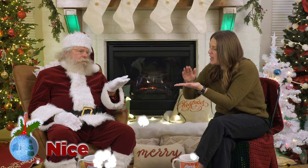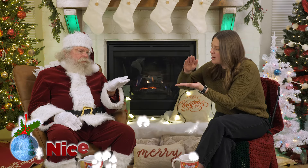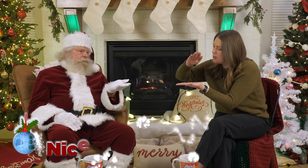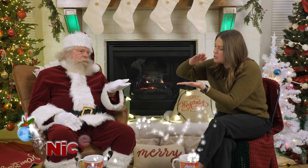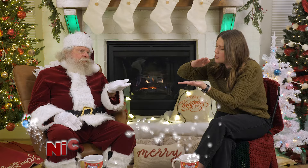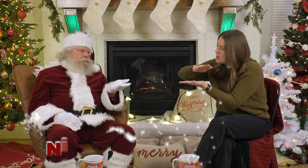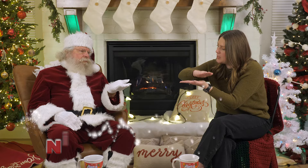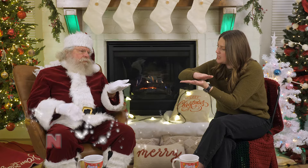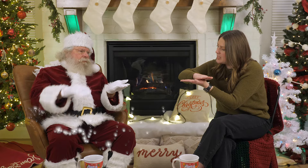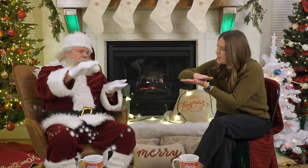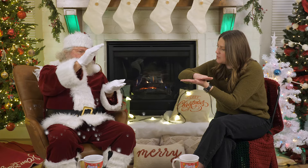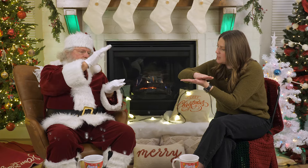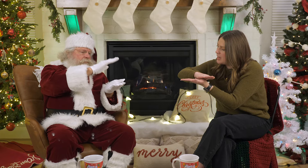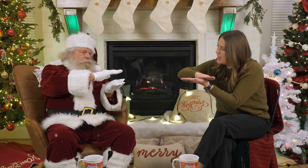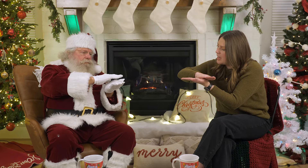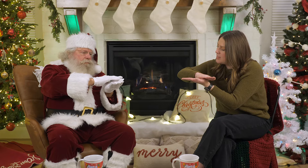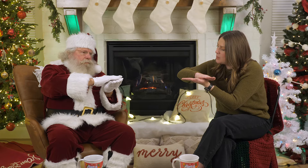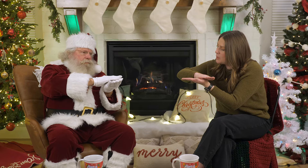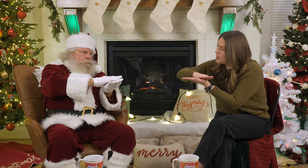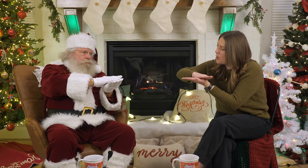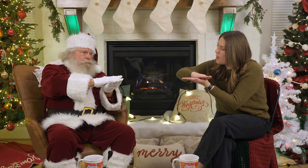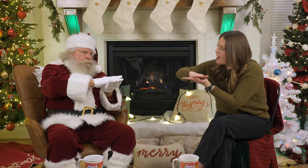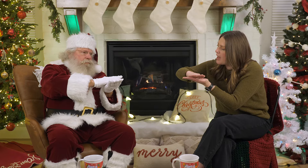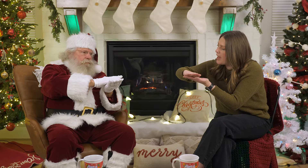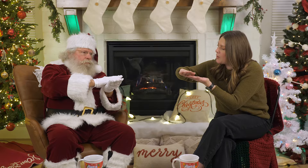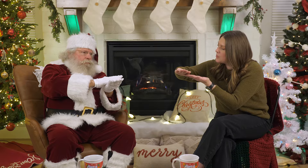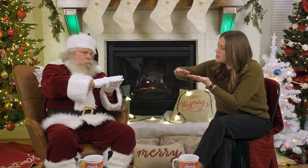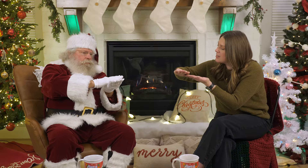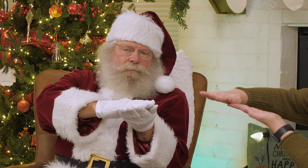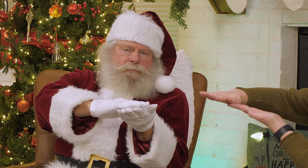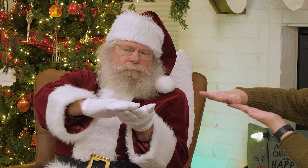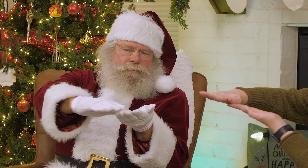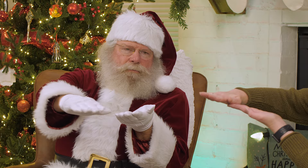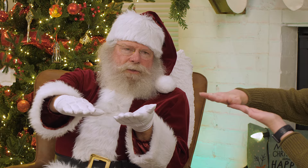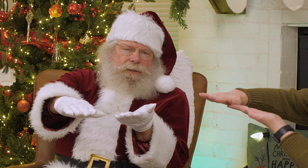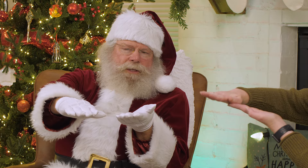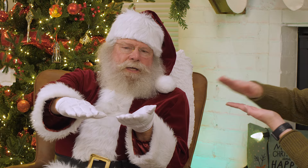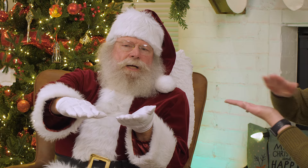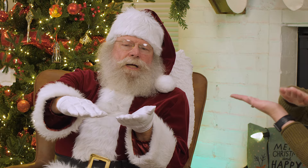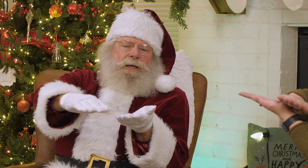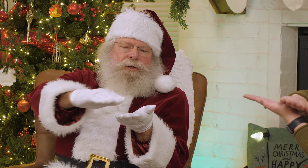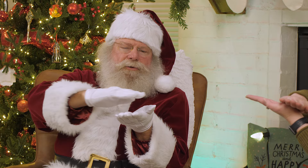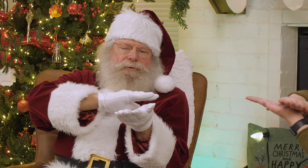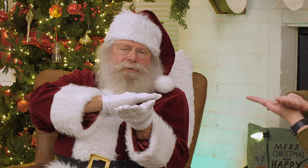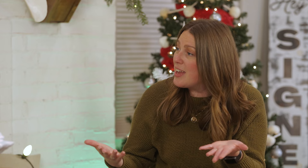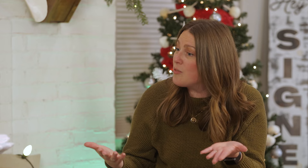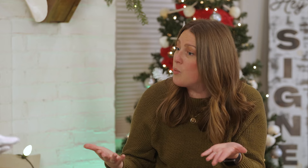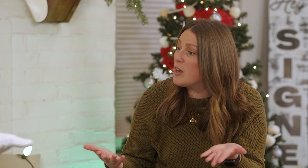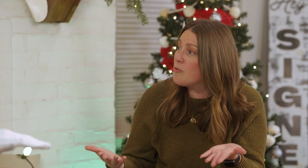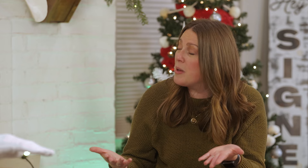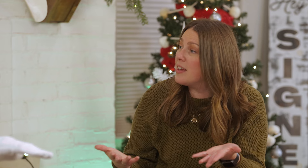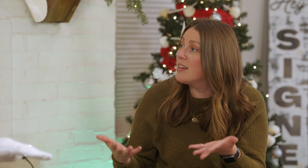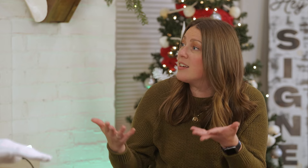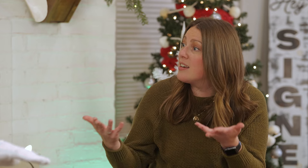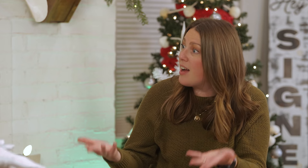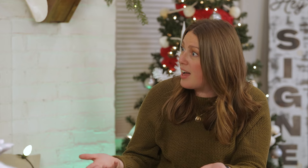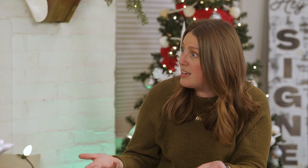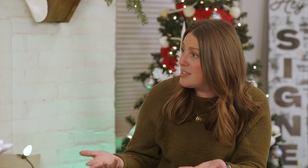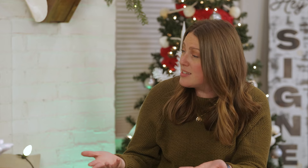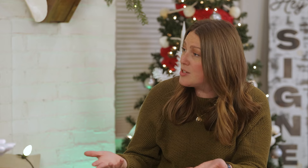and our dominant down, and then we're going to go out. Nice, if we've been nice